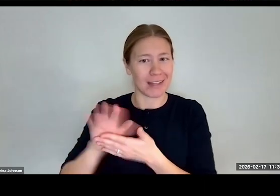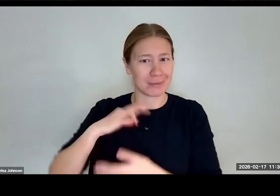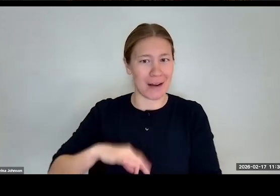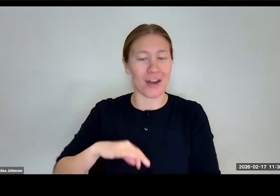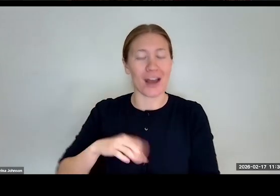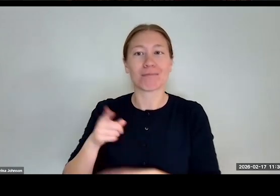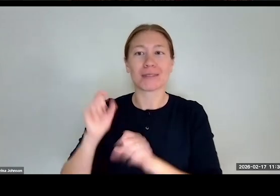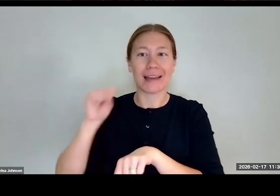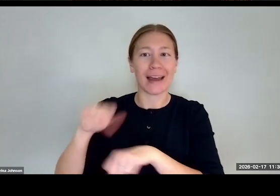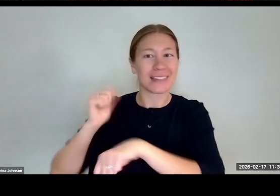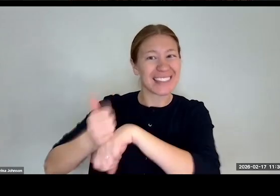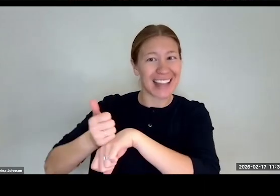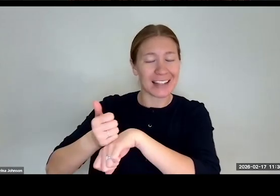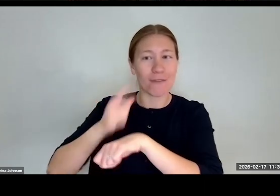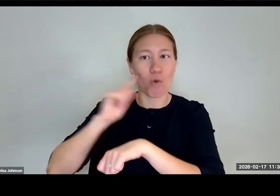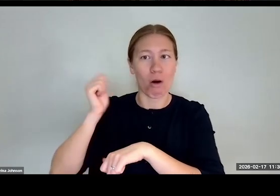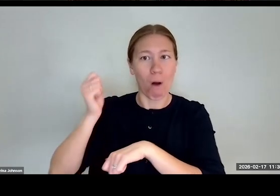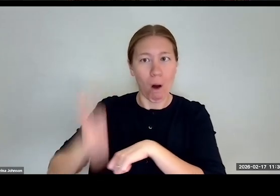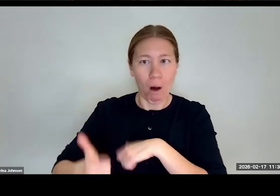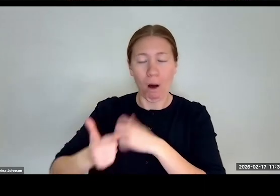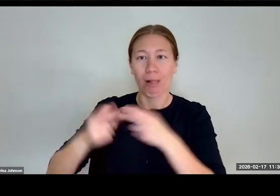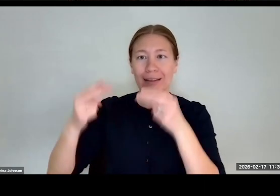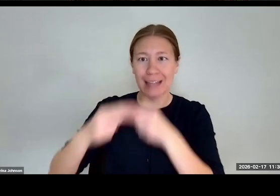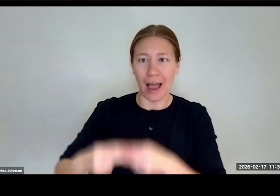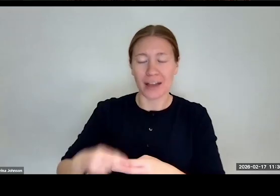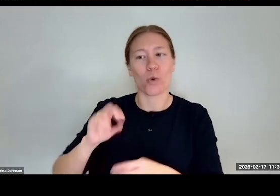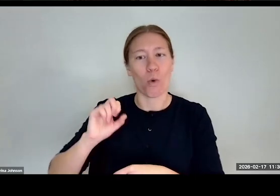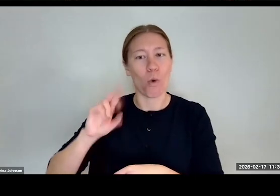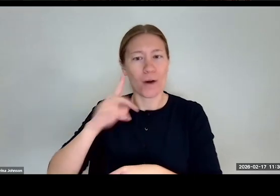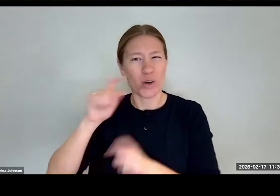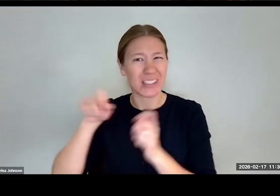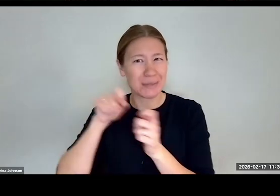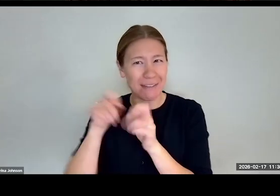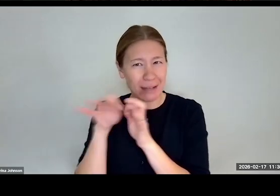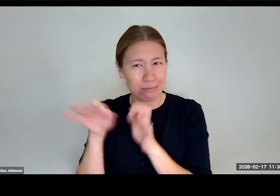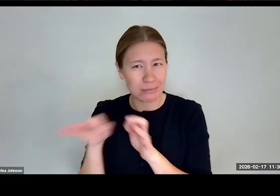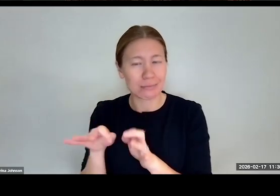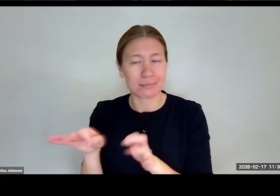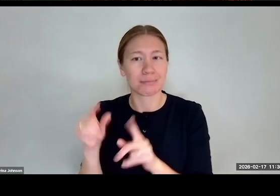by slide or for portions of selected text. So I'll show you how to do that today and we need to make sure